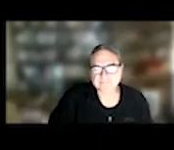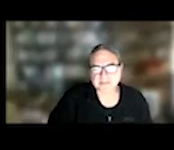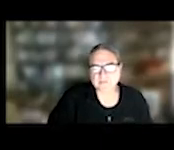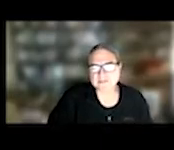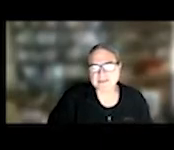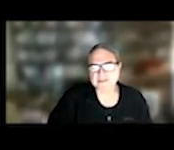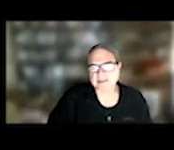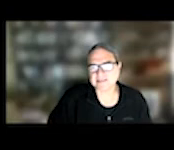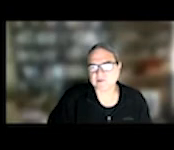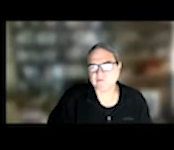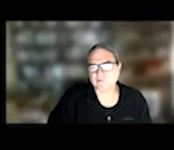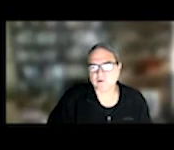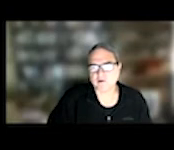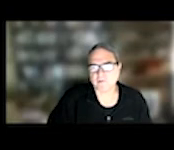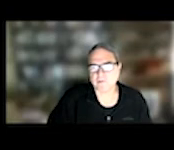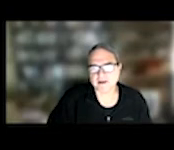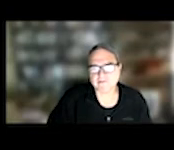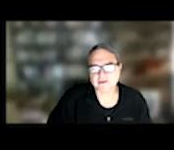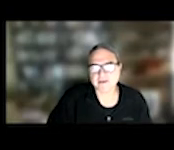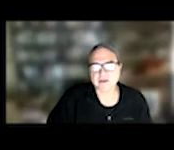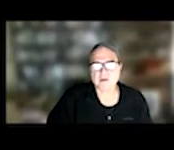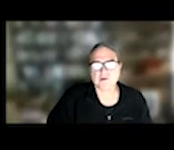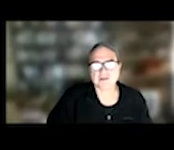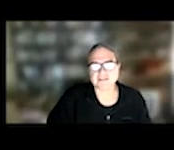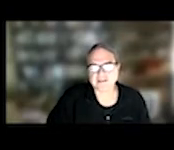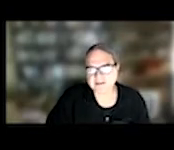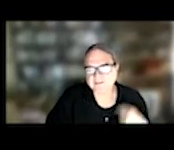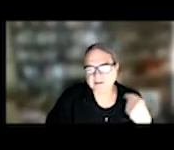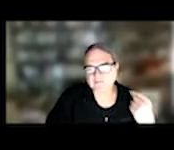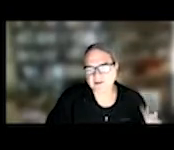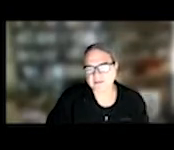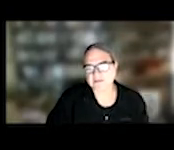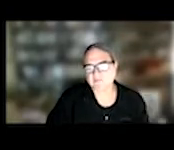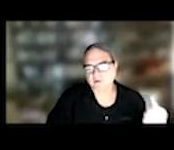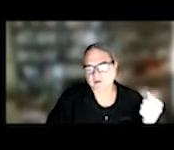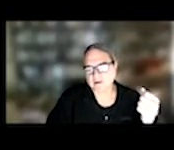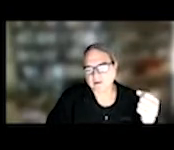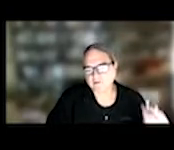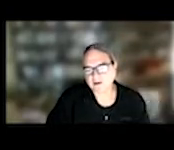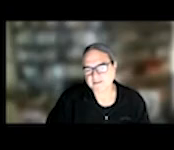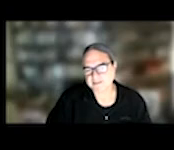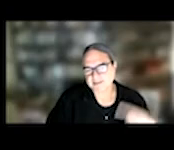and once you get to an a score of four or above you are at significant risk for chronic disease,